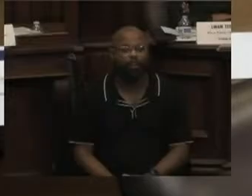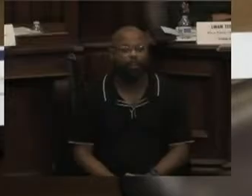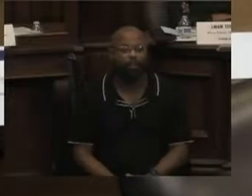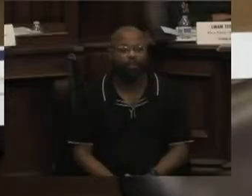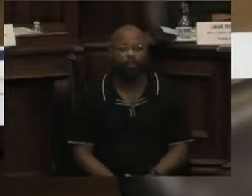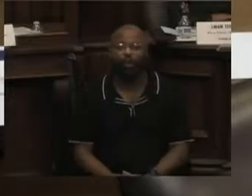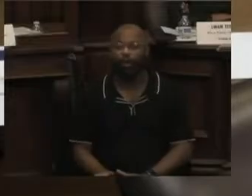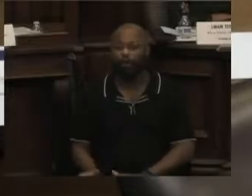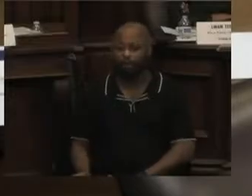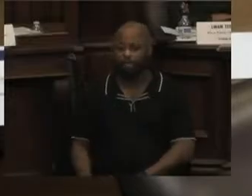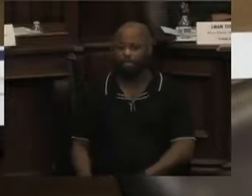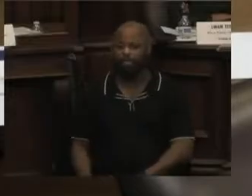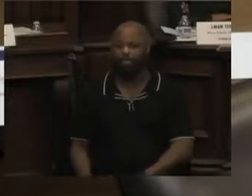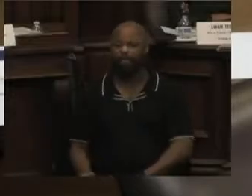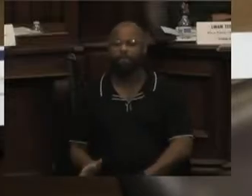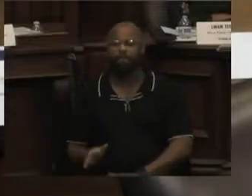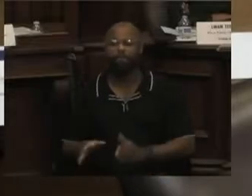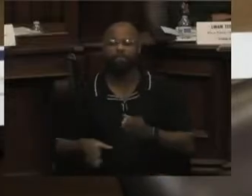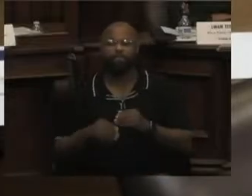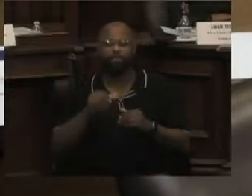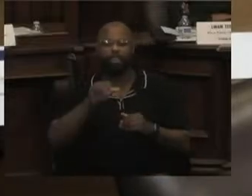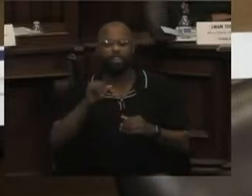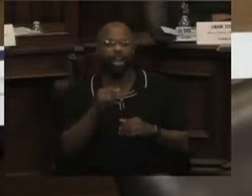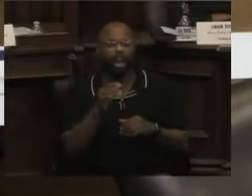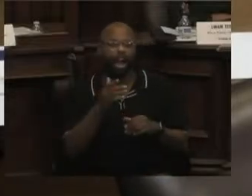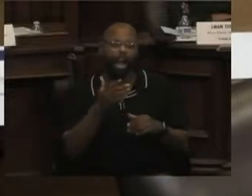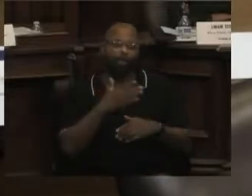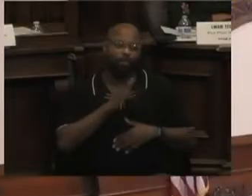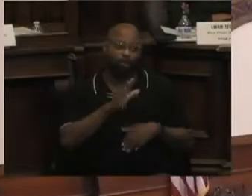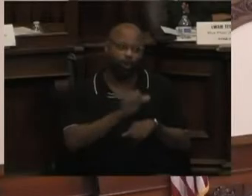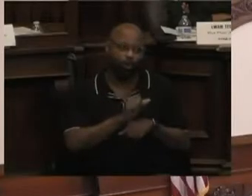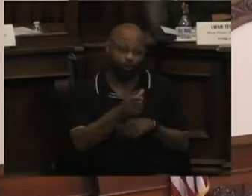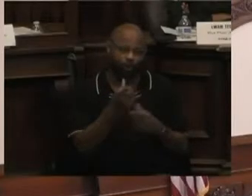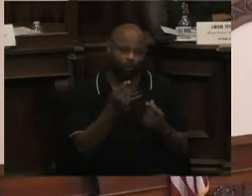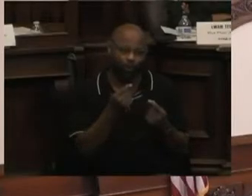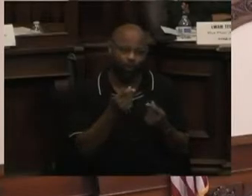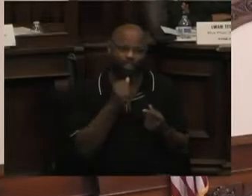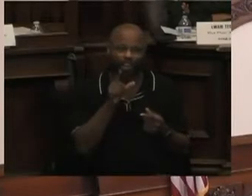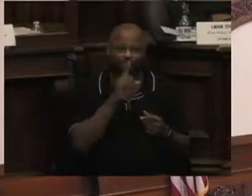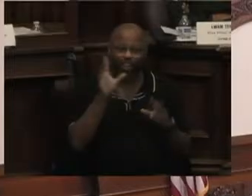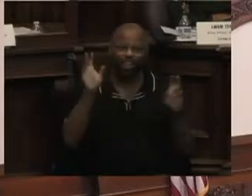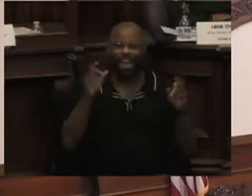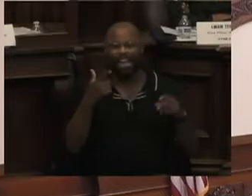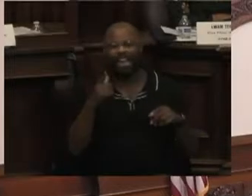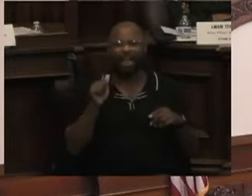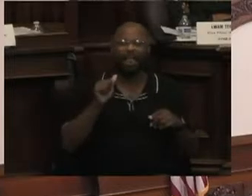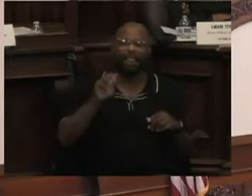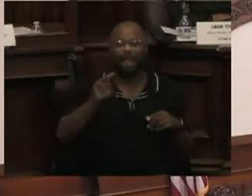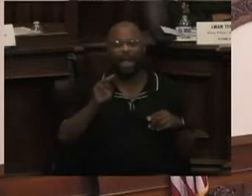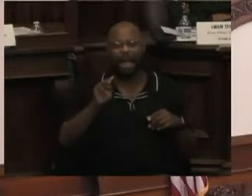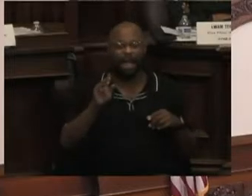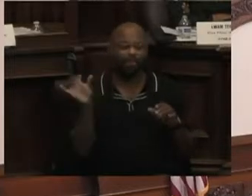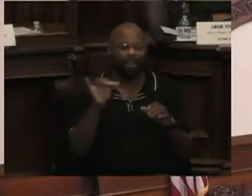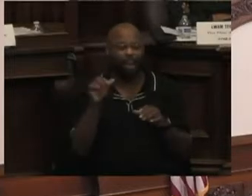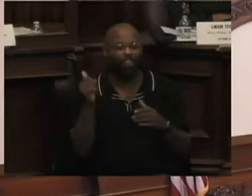work to do that as well when I can. So oh, go ahead. I'm sorry.